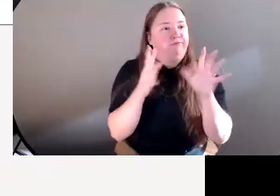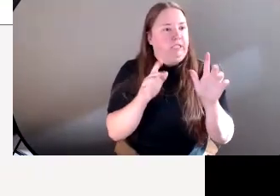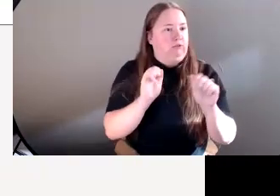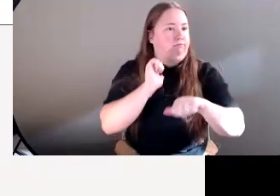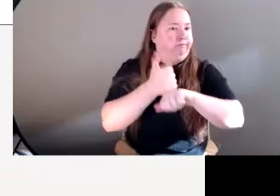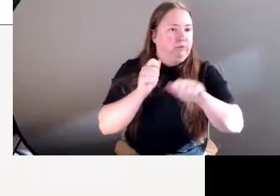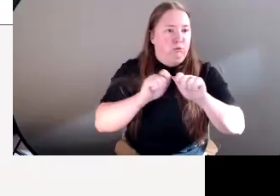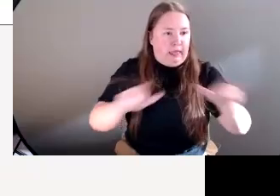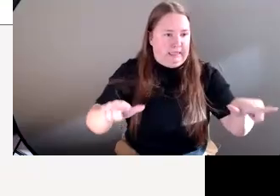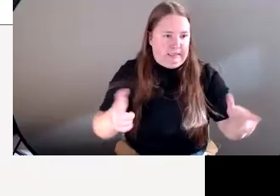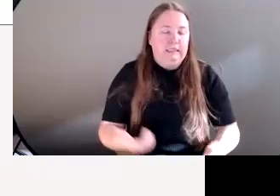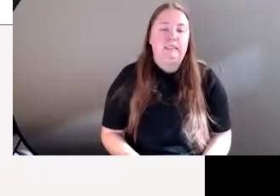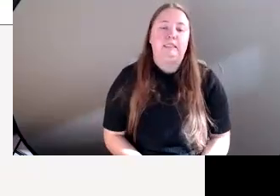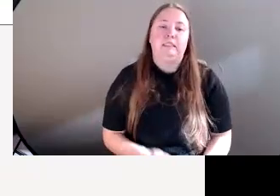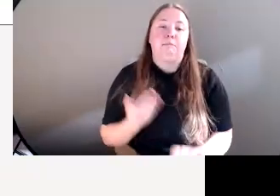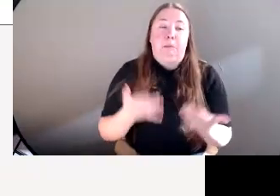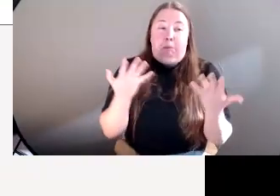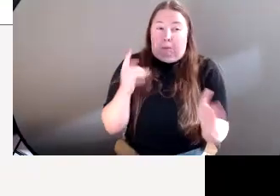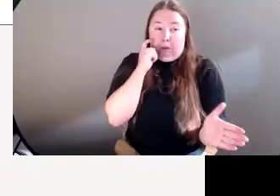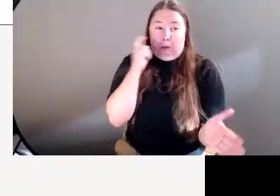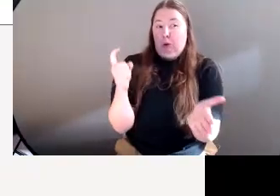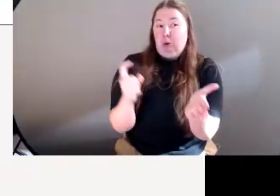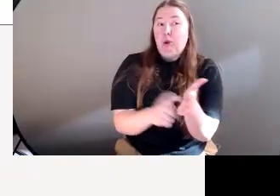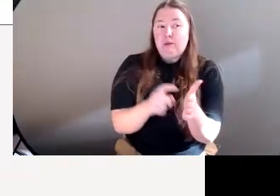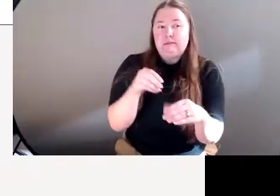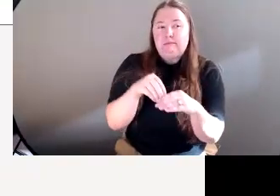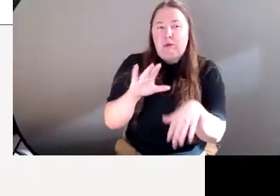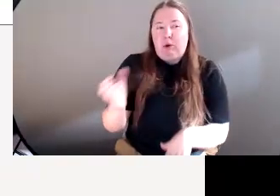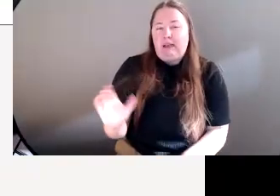And you may have already noticed them in your Canvas courses.